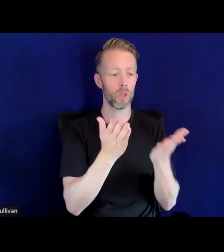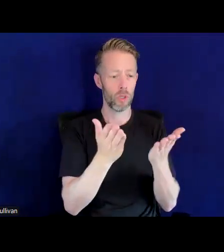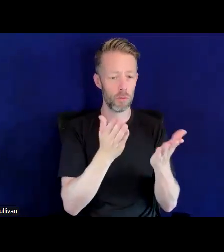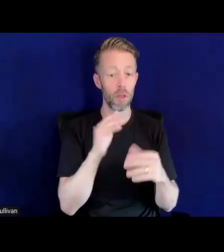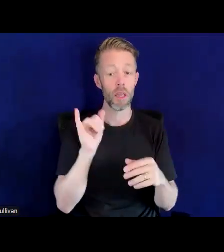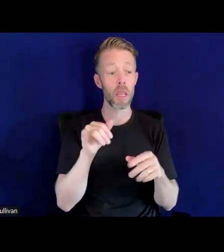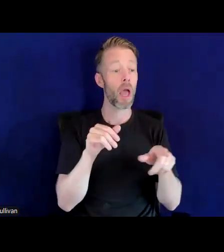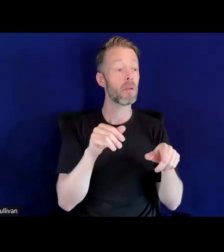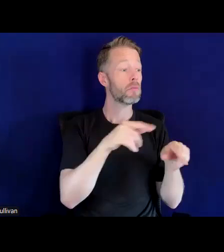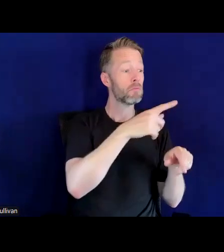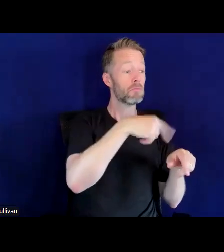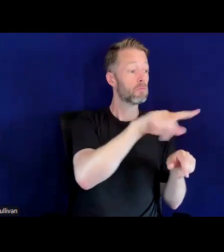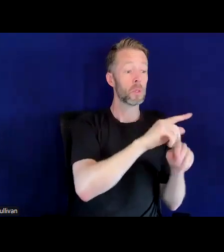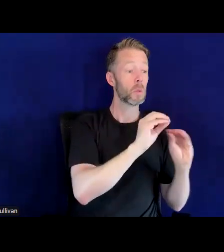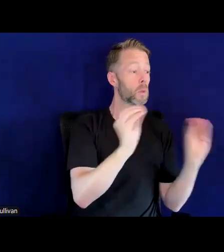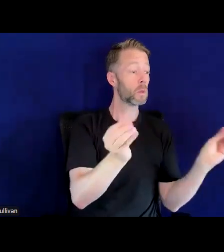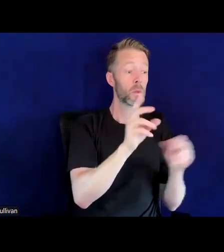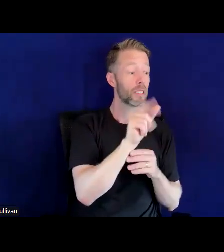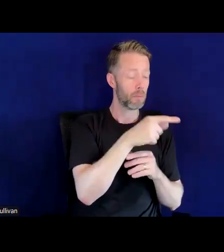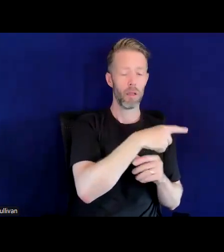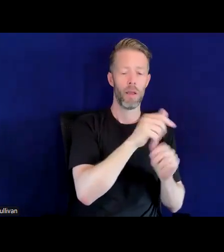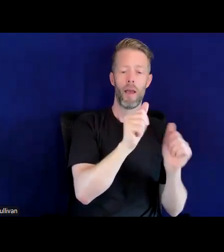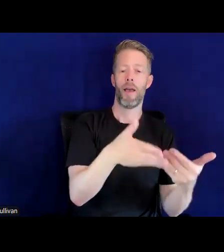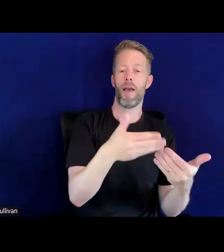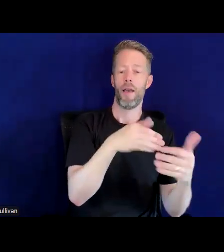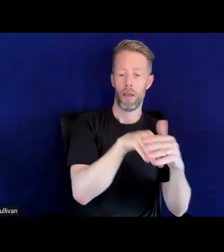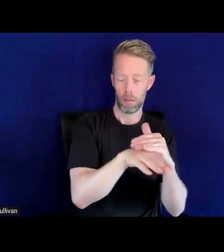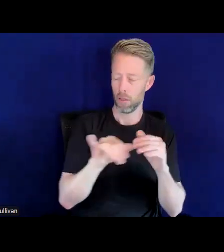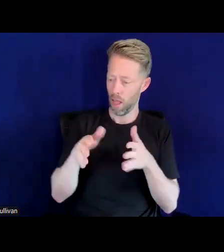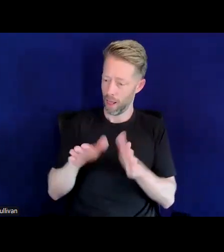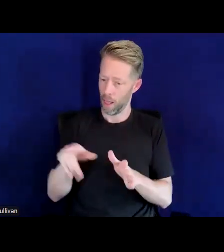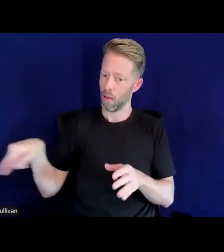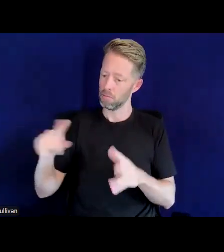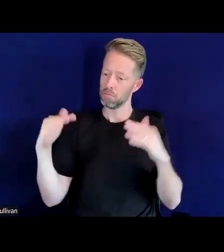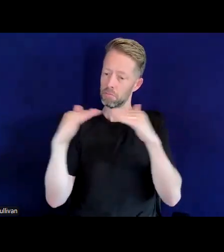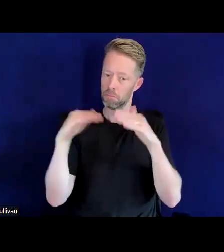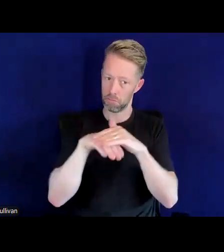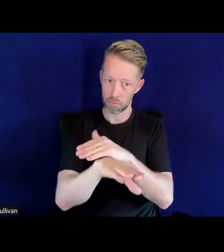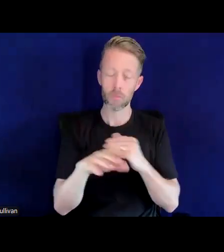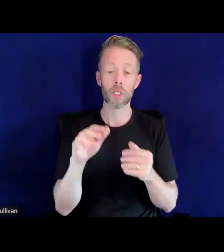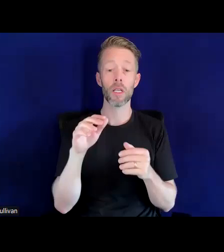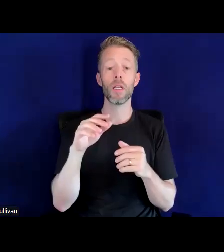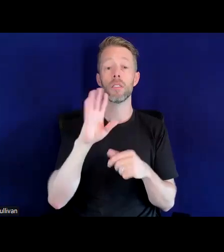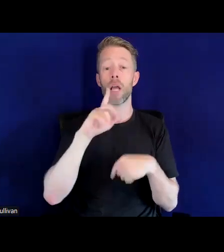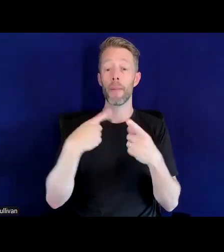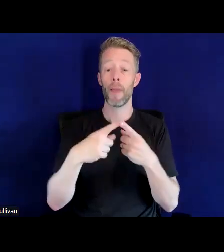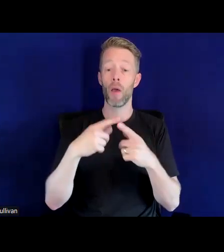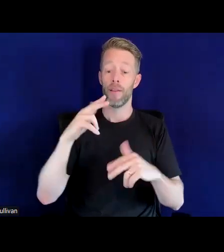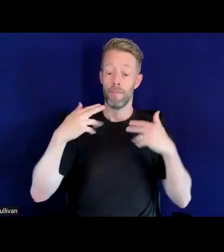offered to other people within the public, and it's access to the digital environment, the built environment, as I just